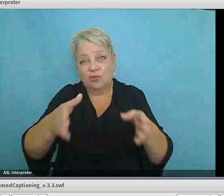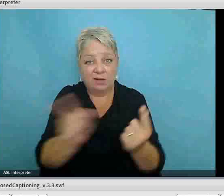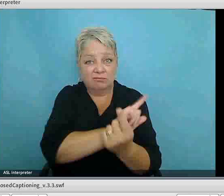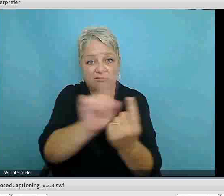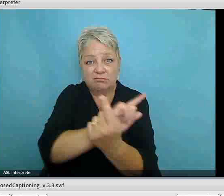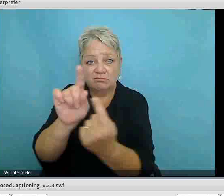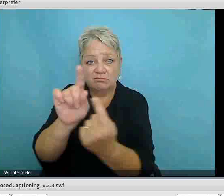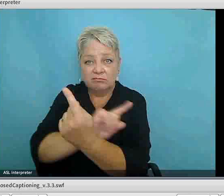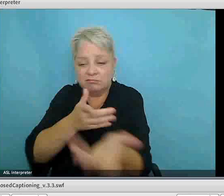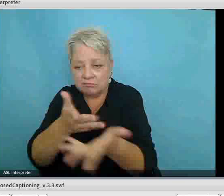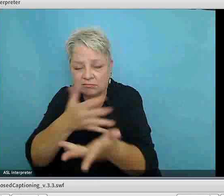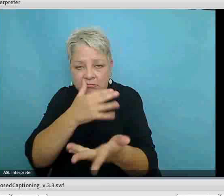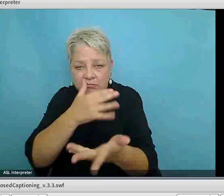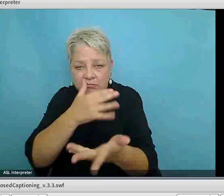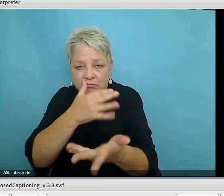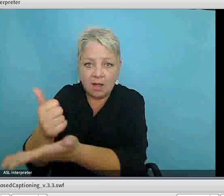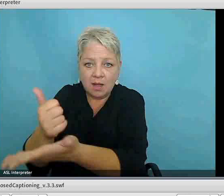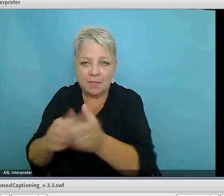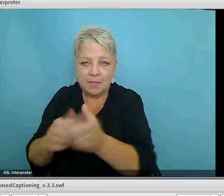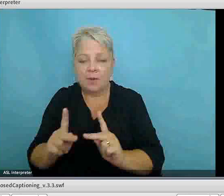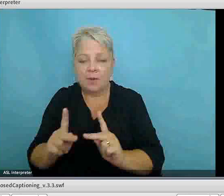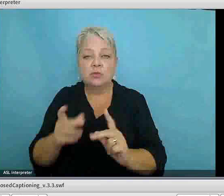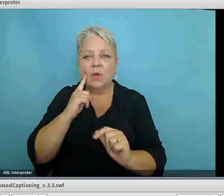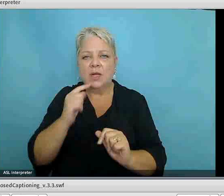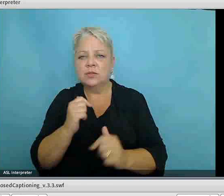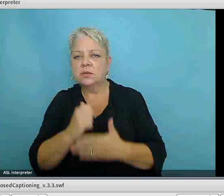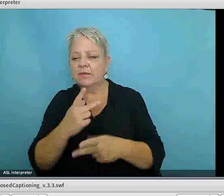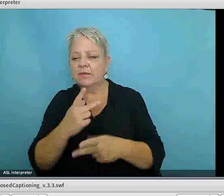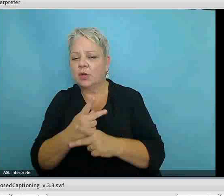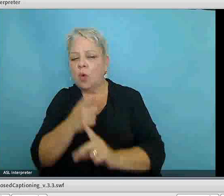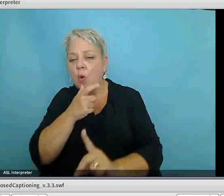be eligible and engage them in the process.